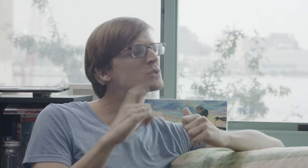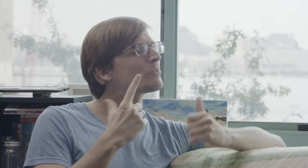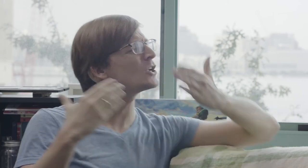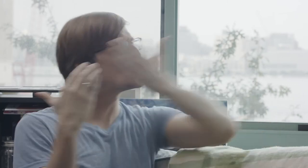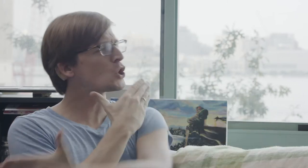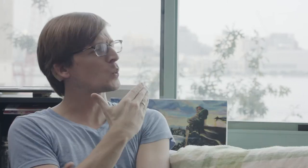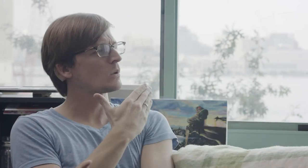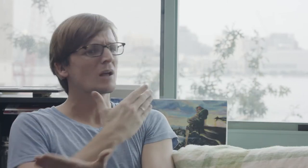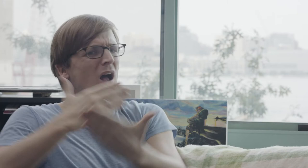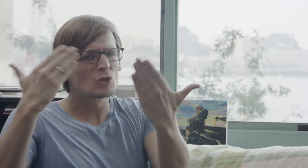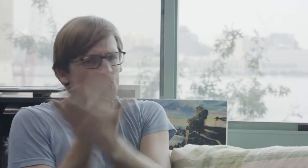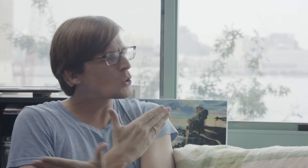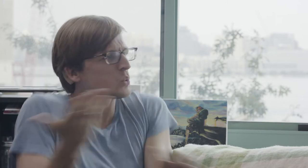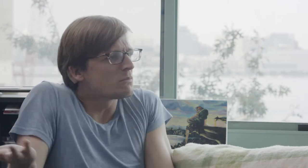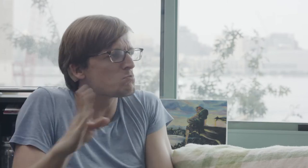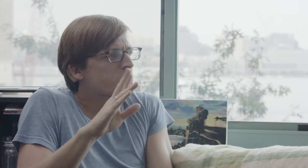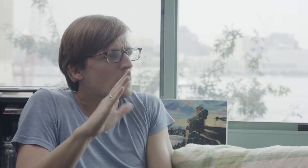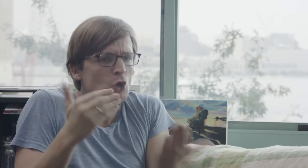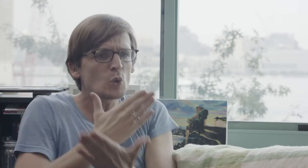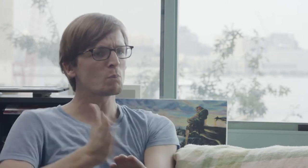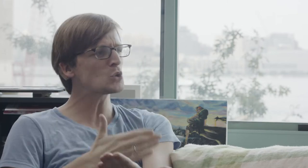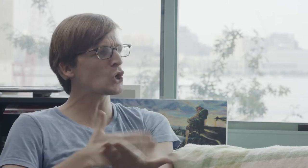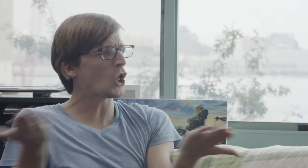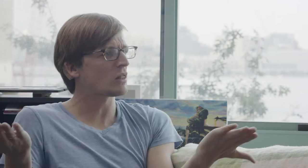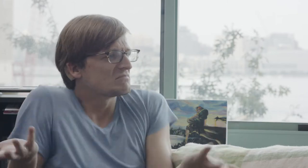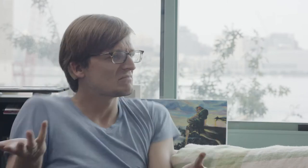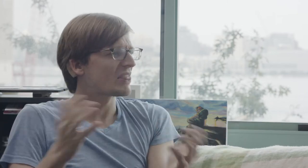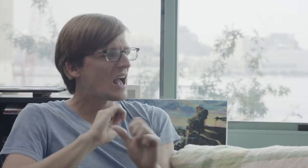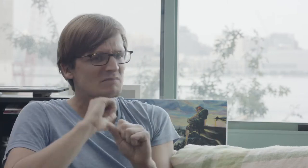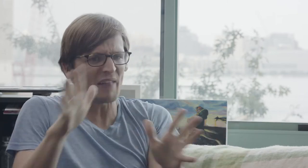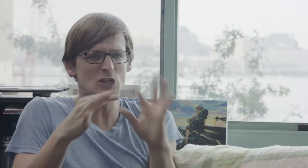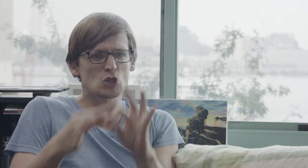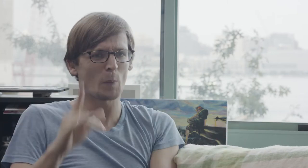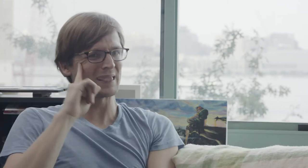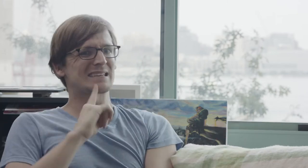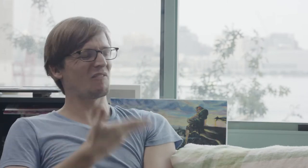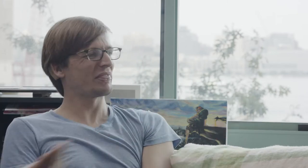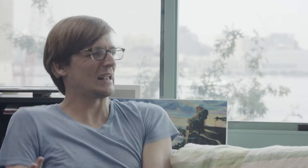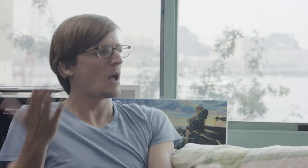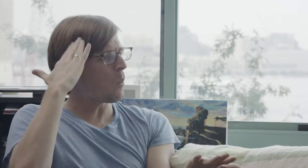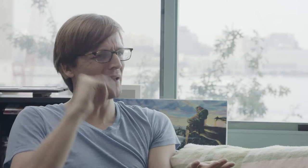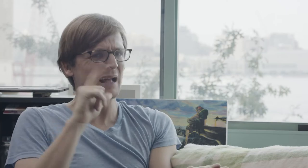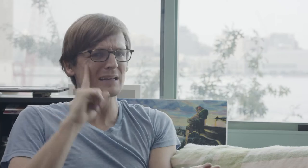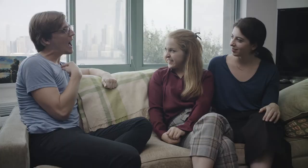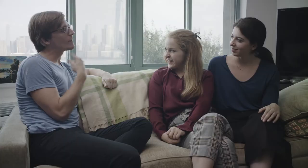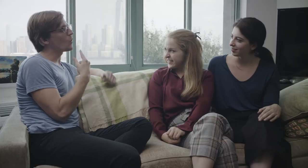I'd really love to do something new, too, something that hasn't been done before. I'd love to do a new musical that has nothing to do with being deaf.